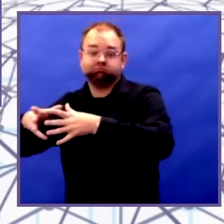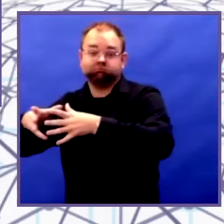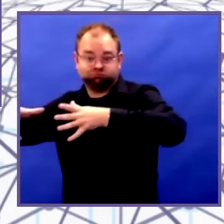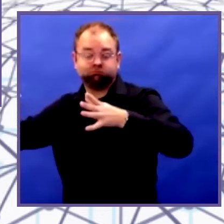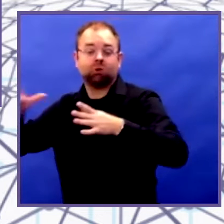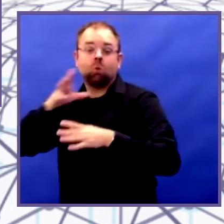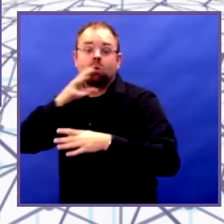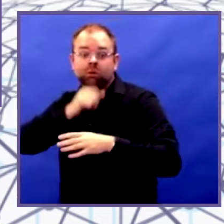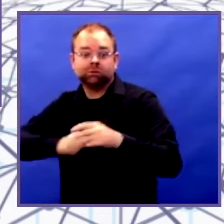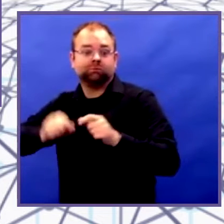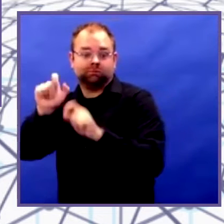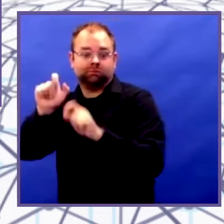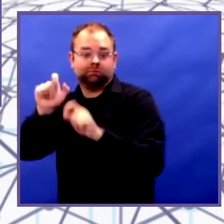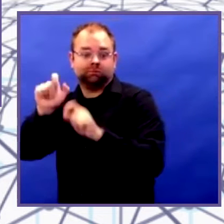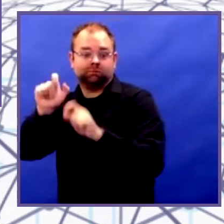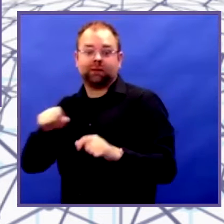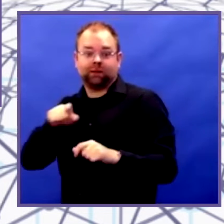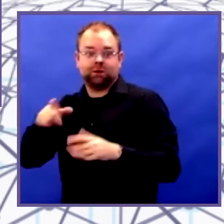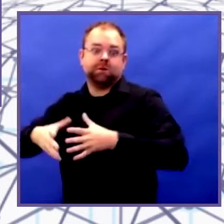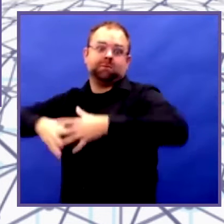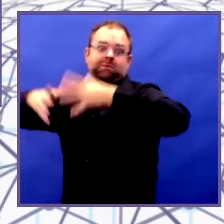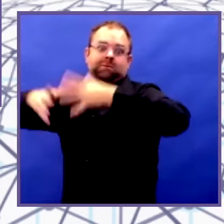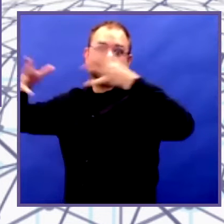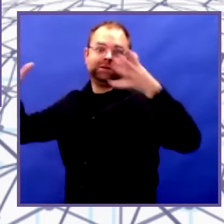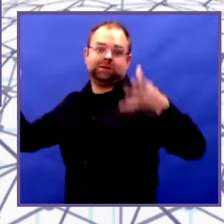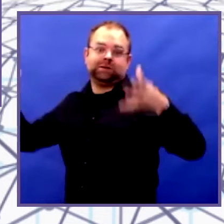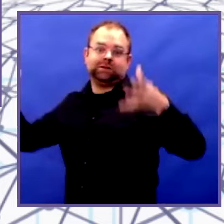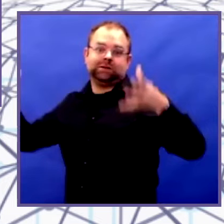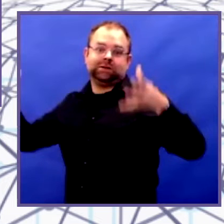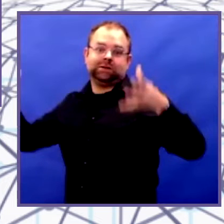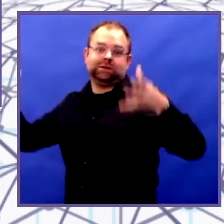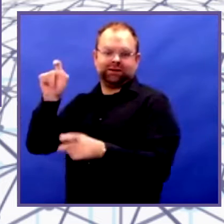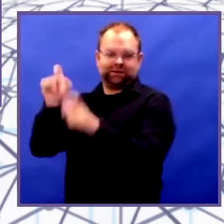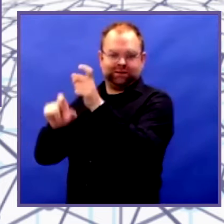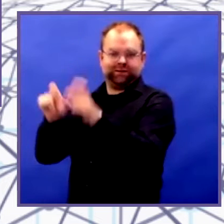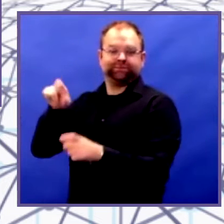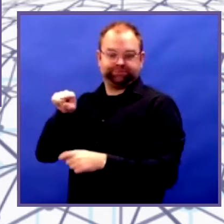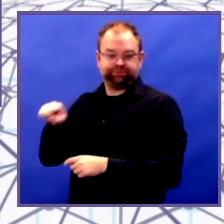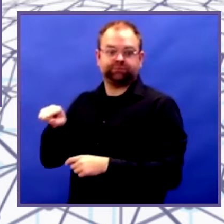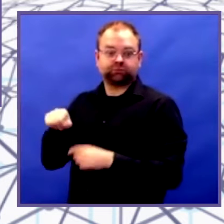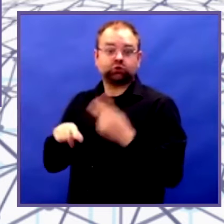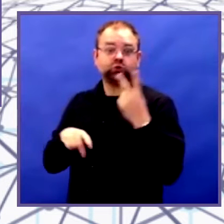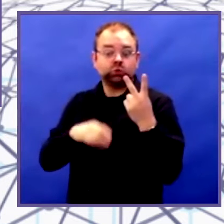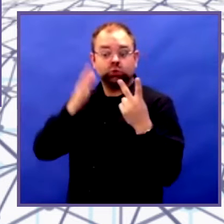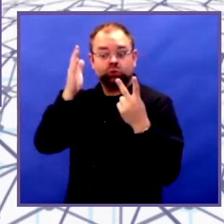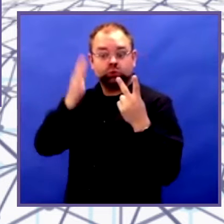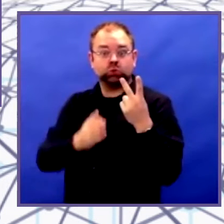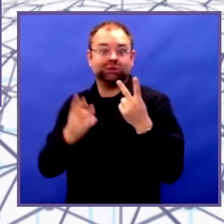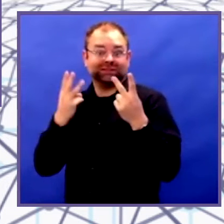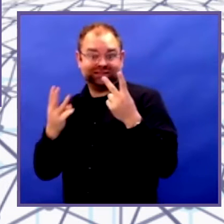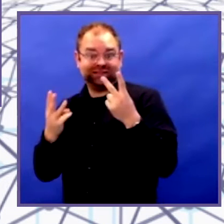technology is niche service and it creates the opportunity to use a whole of system approach